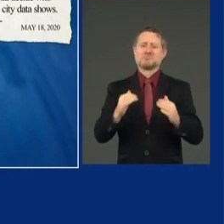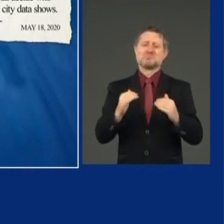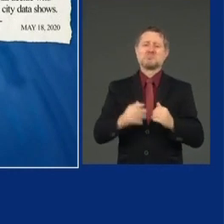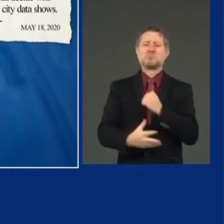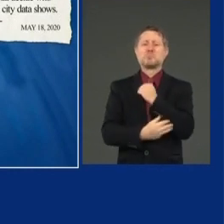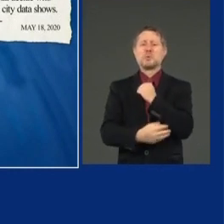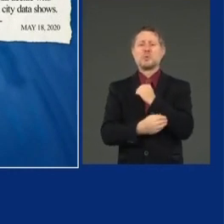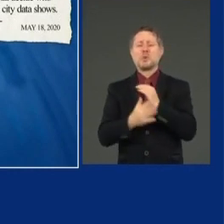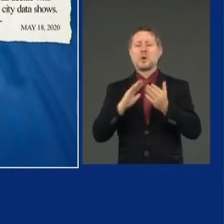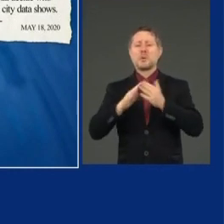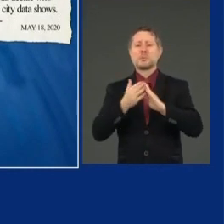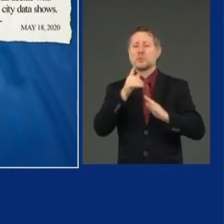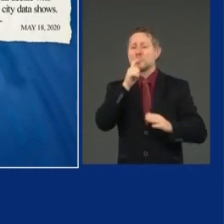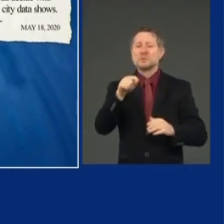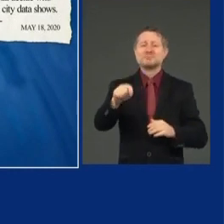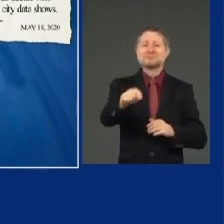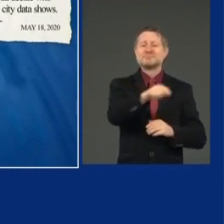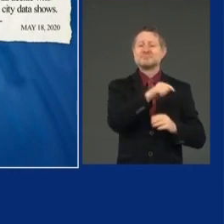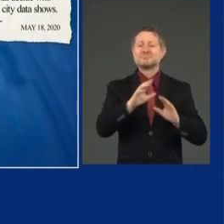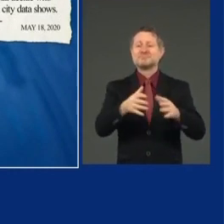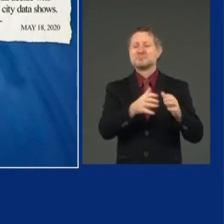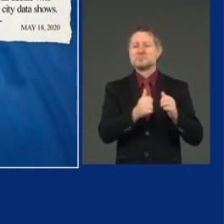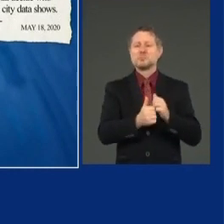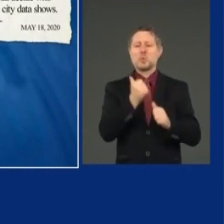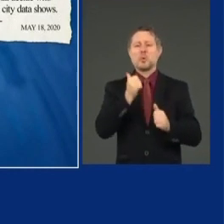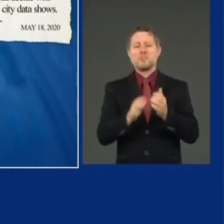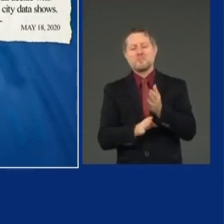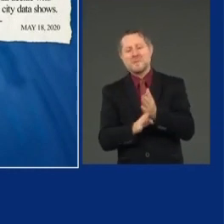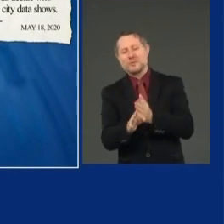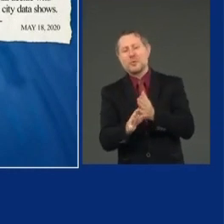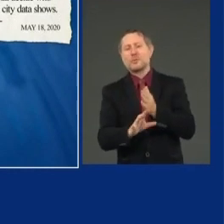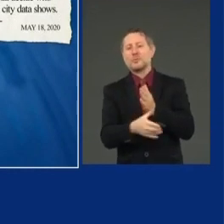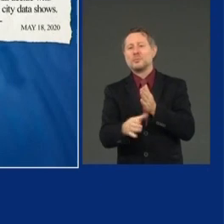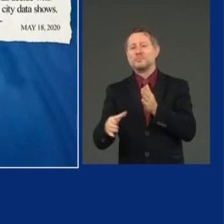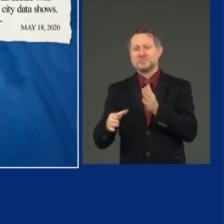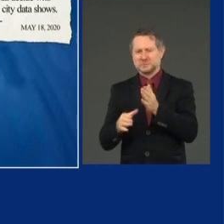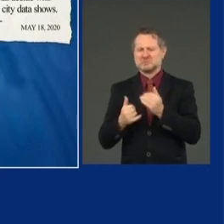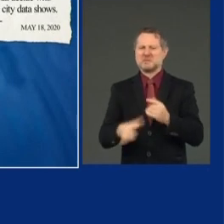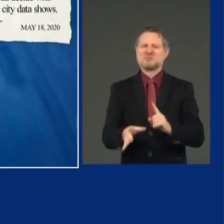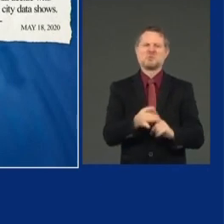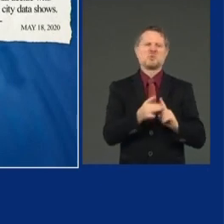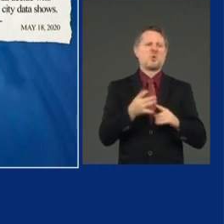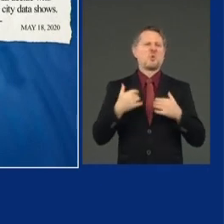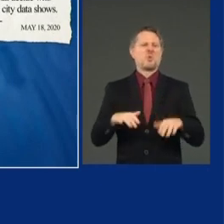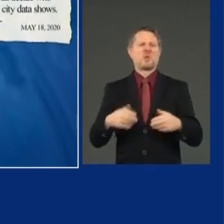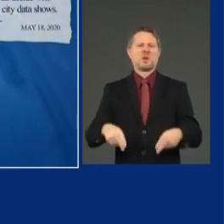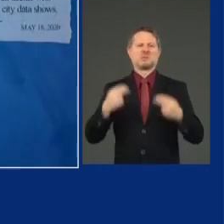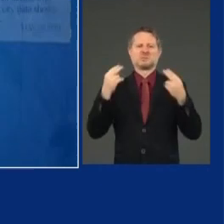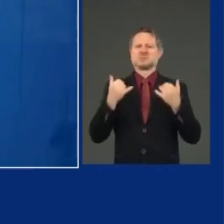YOU LOOK ALL ACROSS THE COUNTRY, IT'S LOWER INCOME COMMUNITIES,